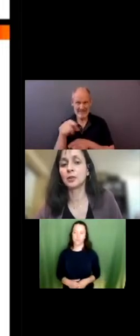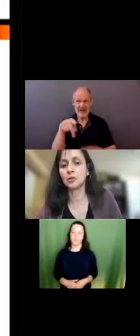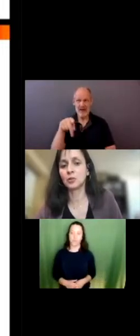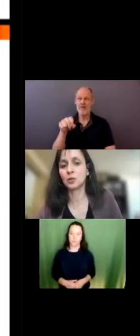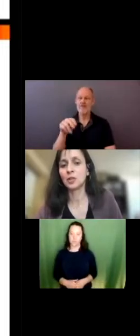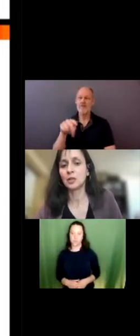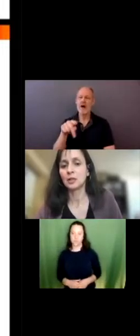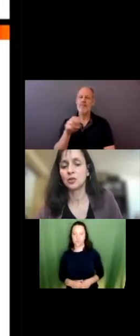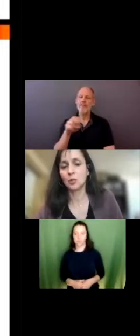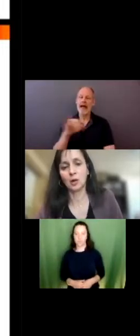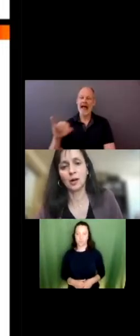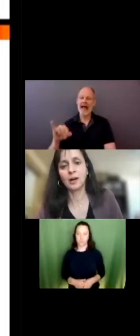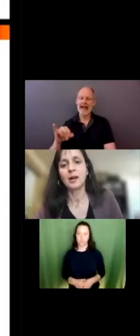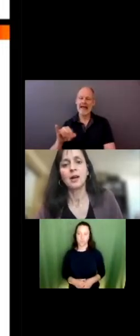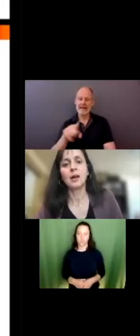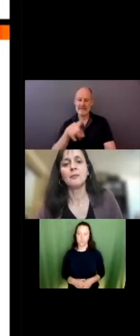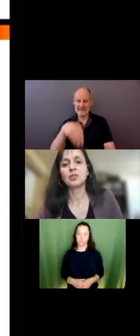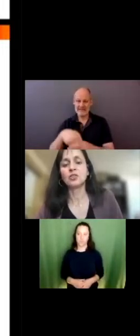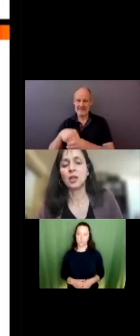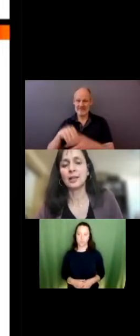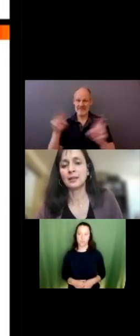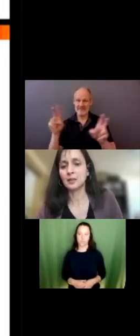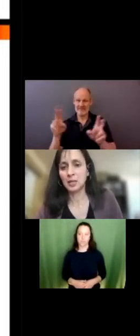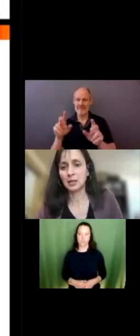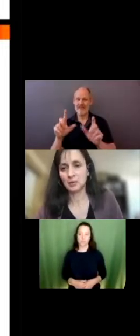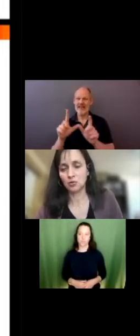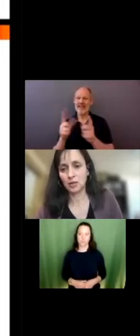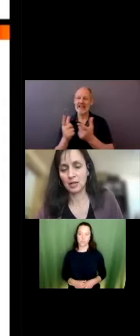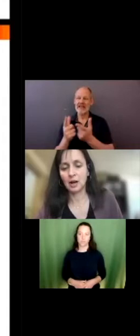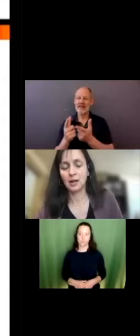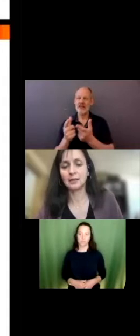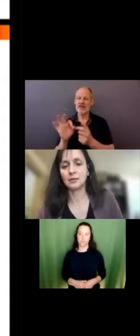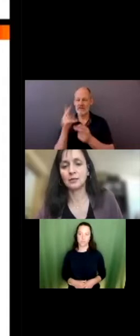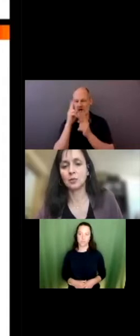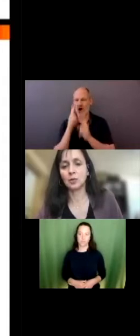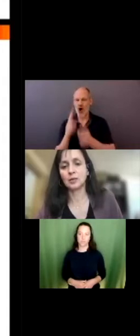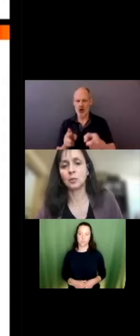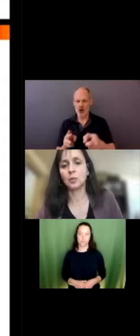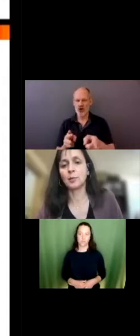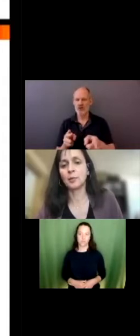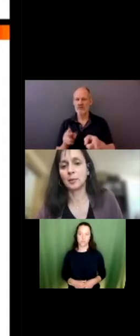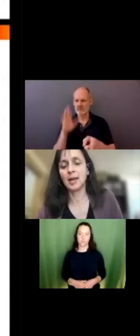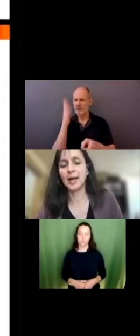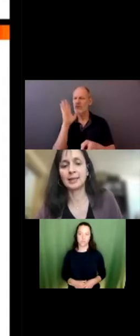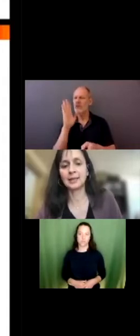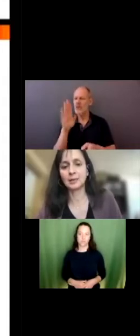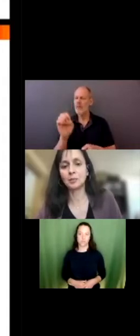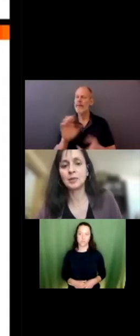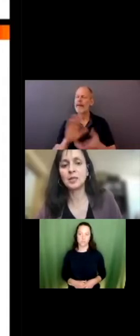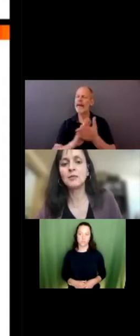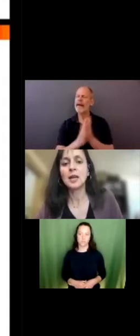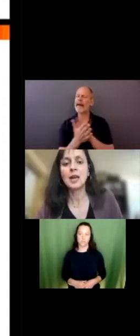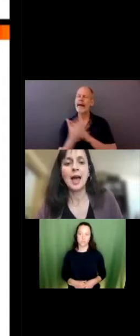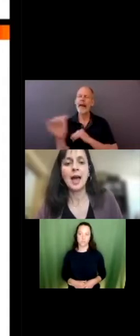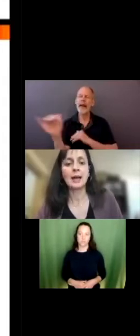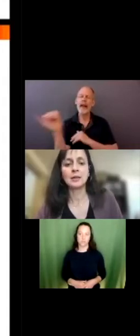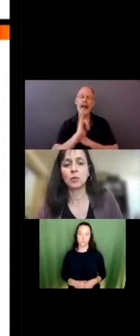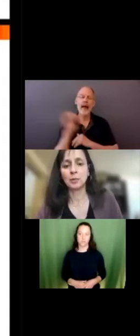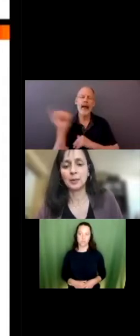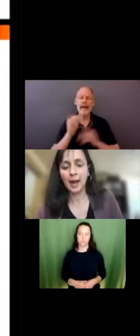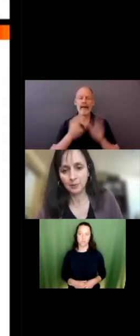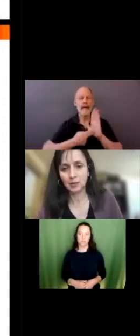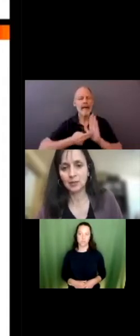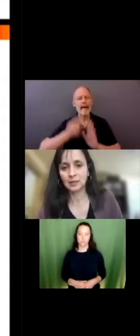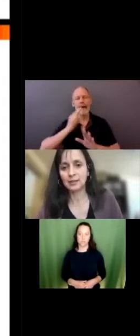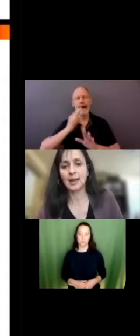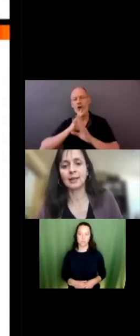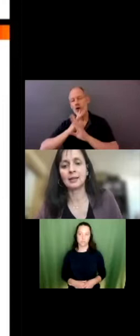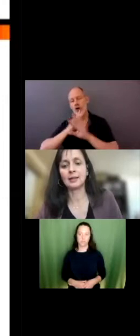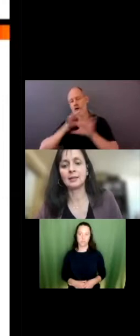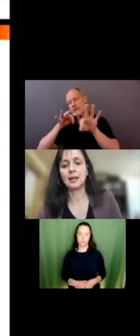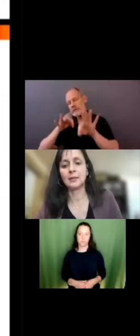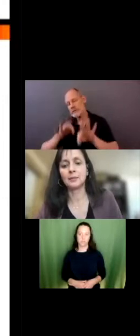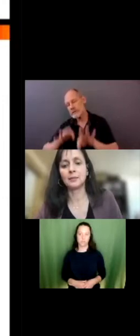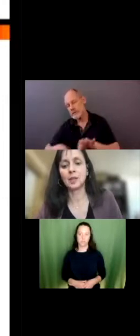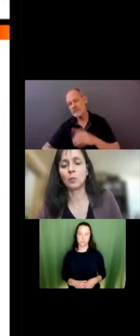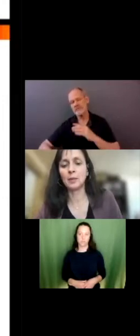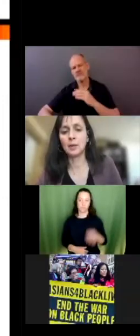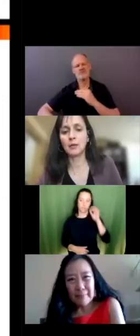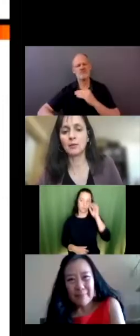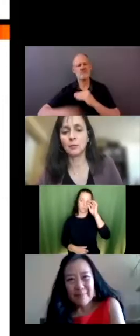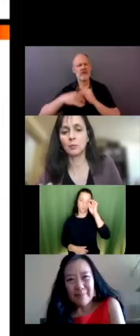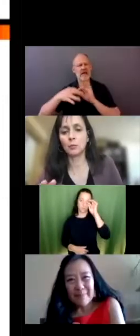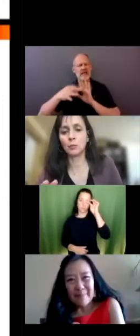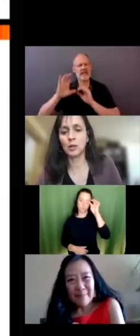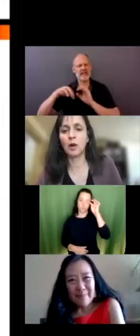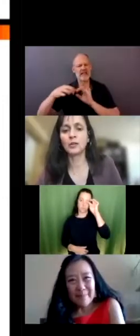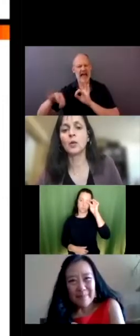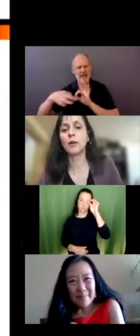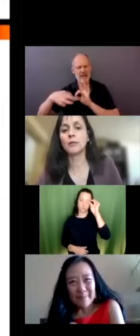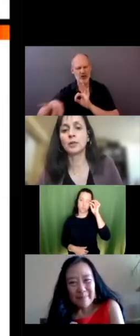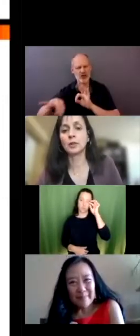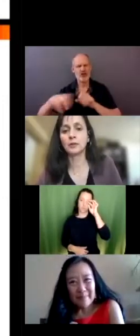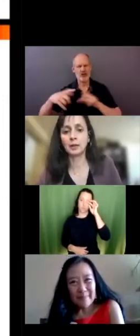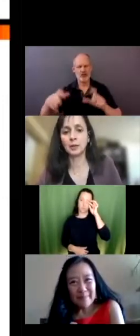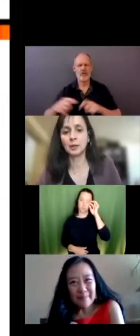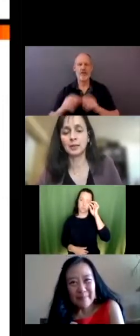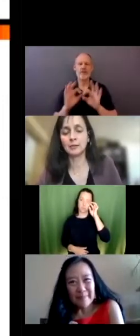virtual tour. Highly descriptive and will be captioned. We also offered availability of